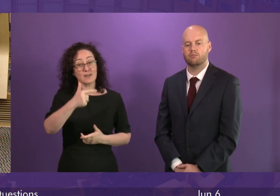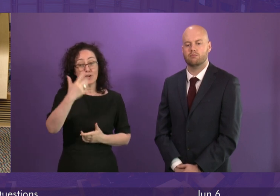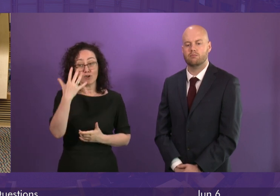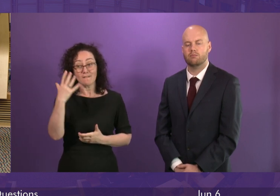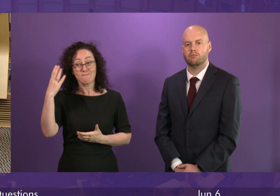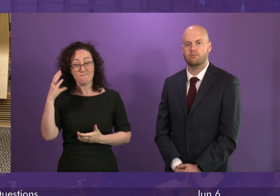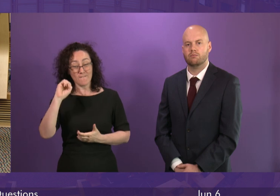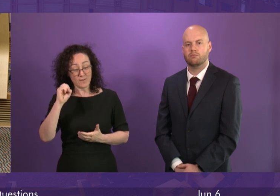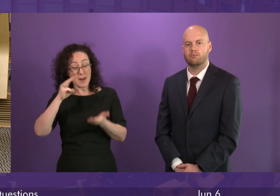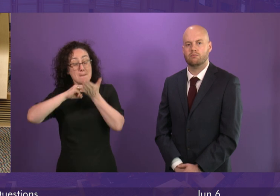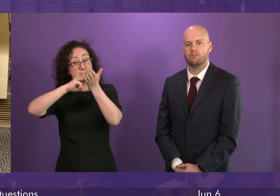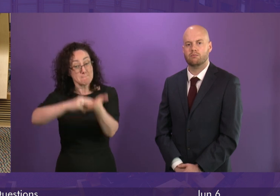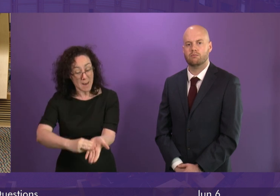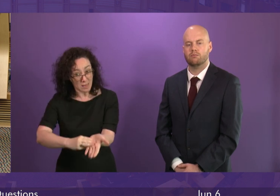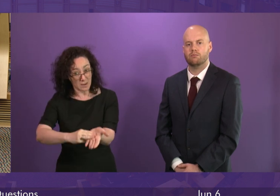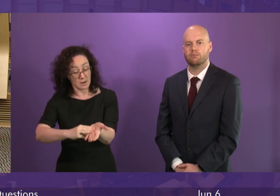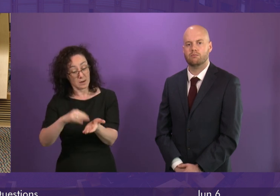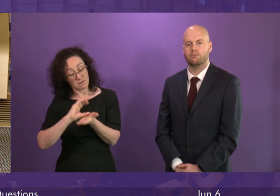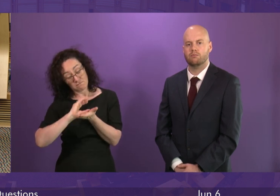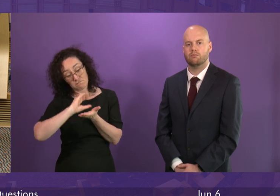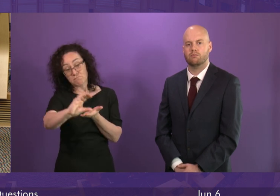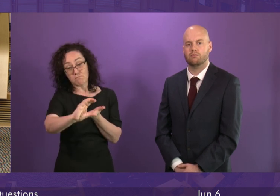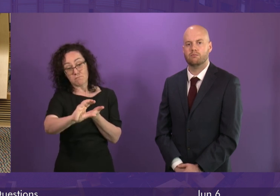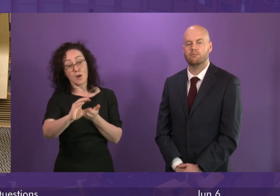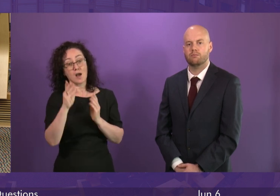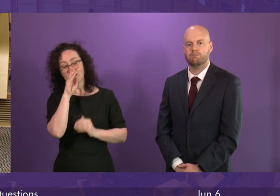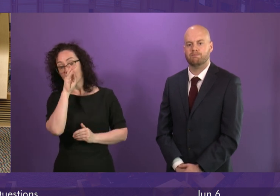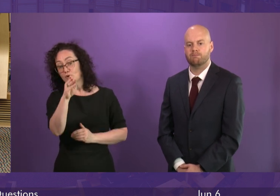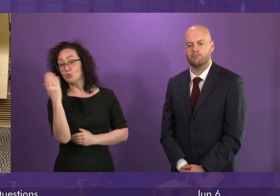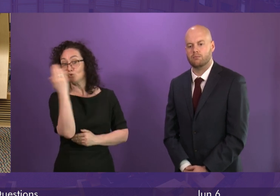from this Government that is being put directly into the hands of schools and local authorities